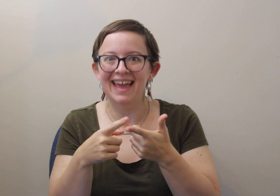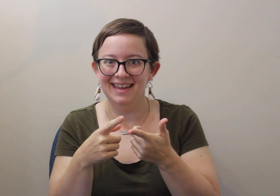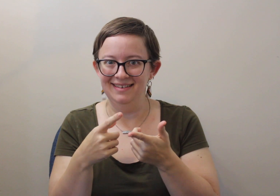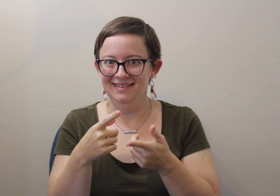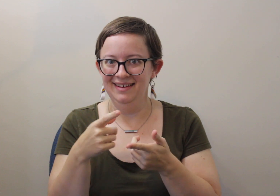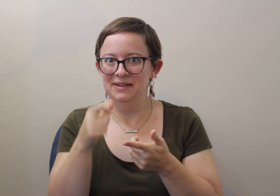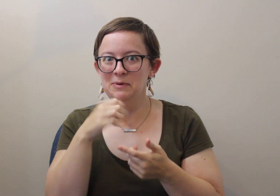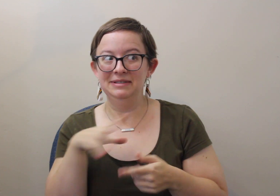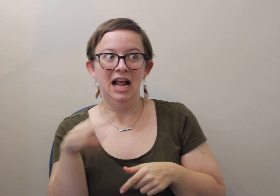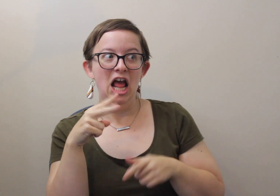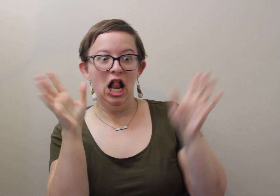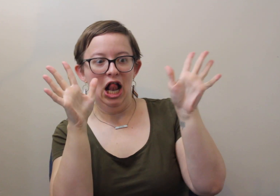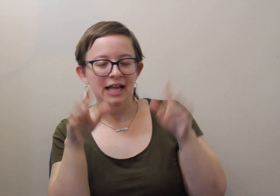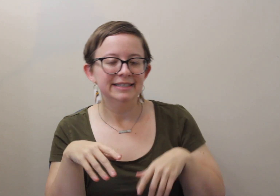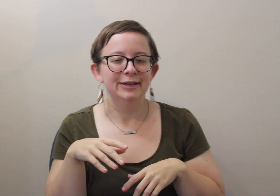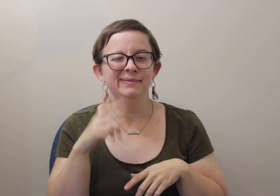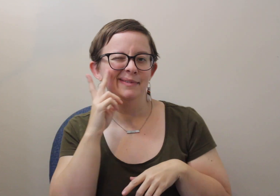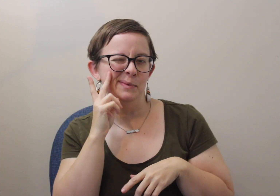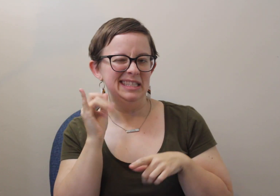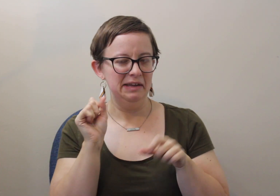But that's because she filmed and then the lady was like "oh no you can't do it".